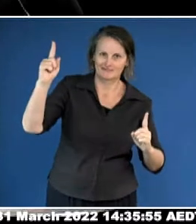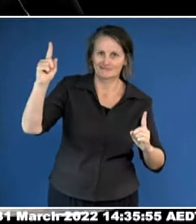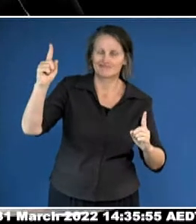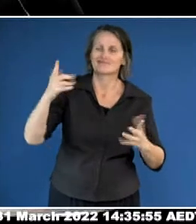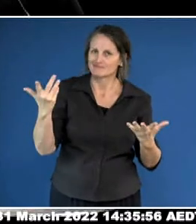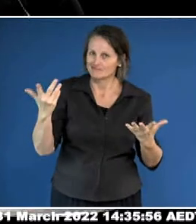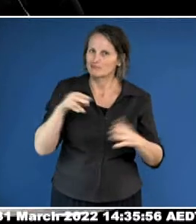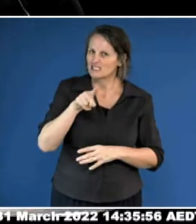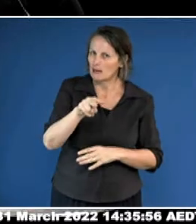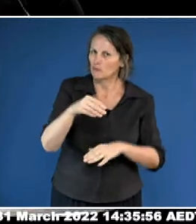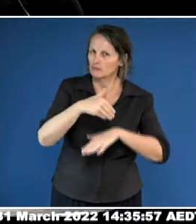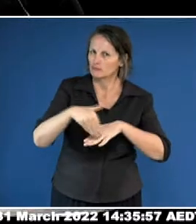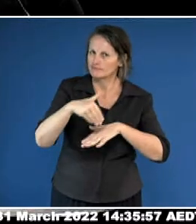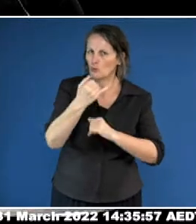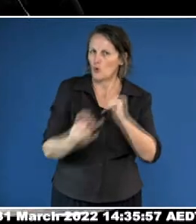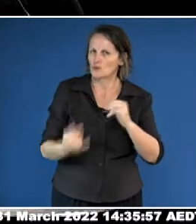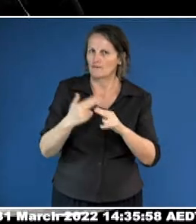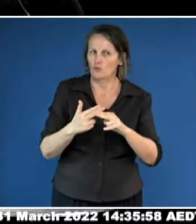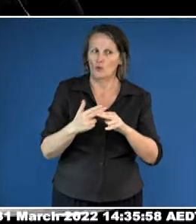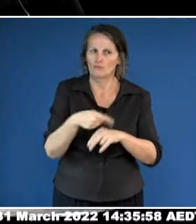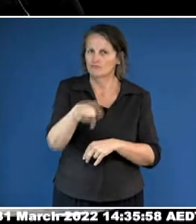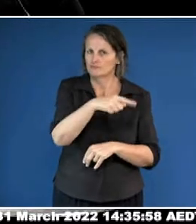And in some cases, you know, it's lawful or encouraged.